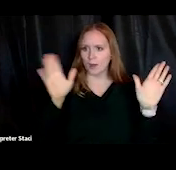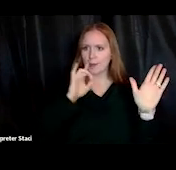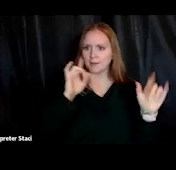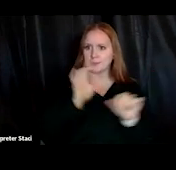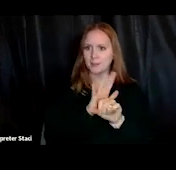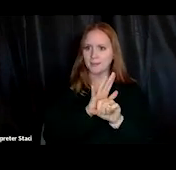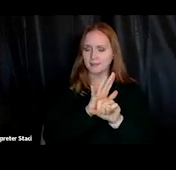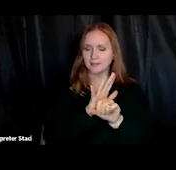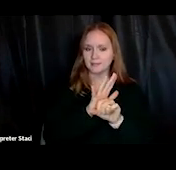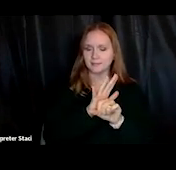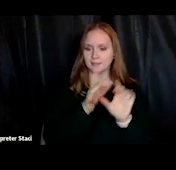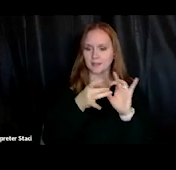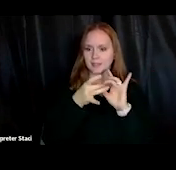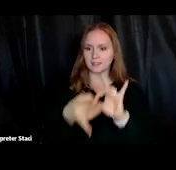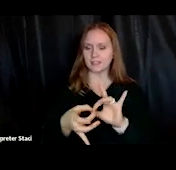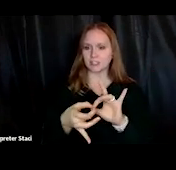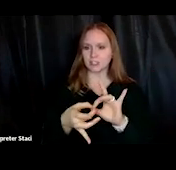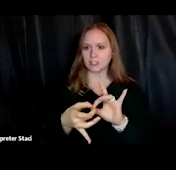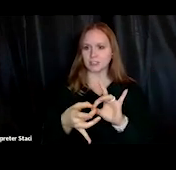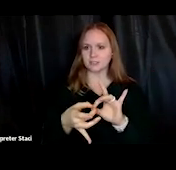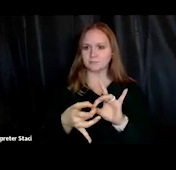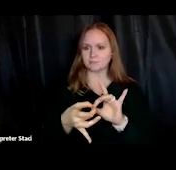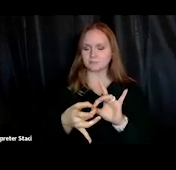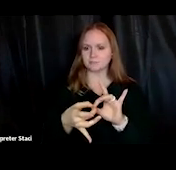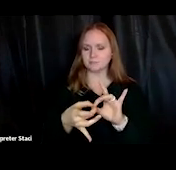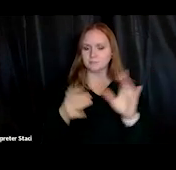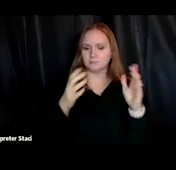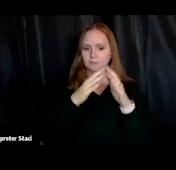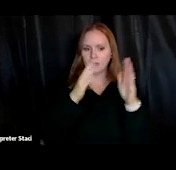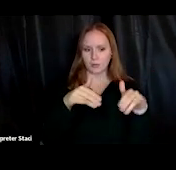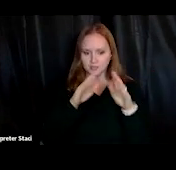in connection to a housing-focused program application.